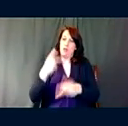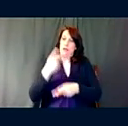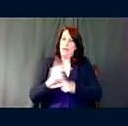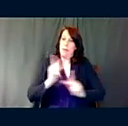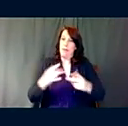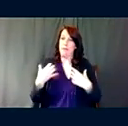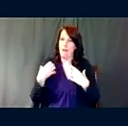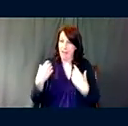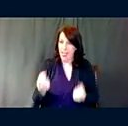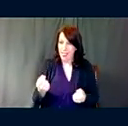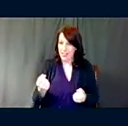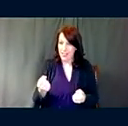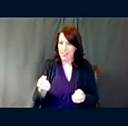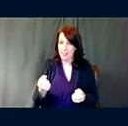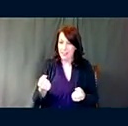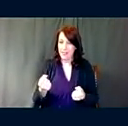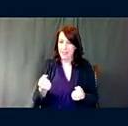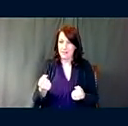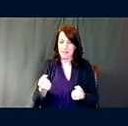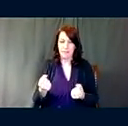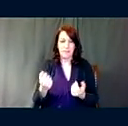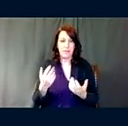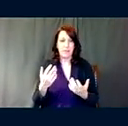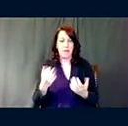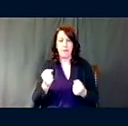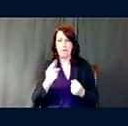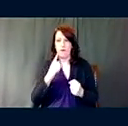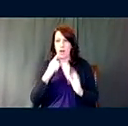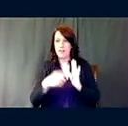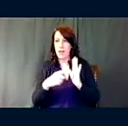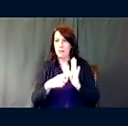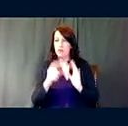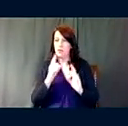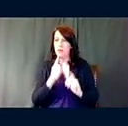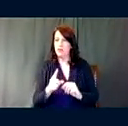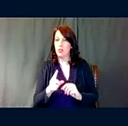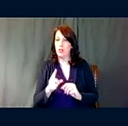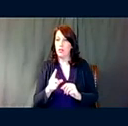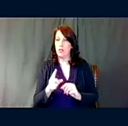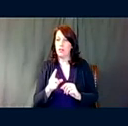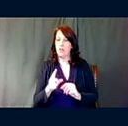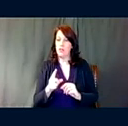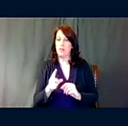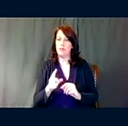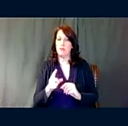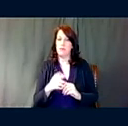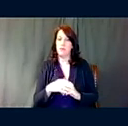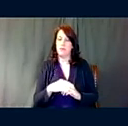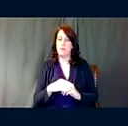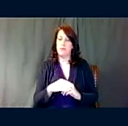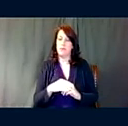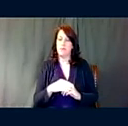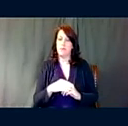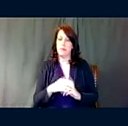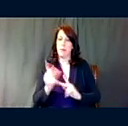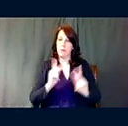FUNDAMENTAL ROLE IN KEEPING PEOPLE HEALTHY AND I'M SURE IS GOING TO PLAY A BIG ROLE FOR EXAMPLE IN ENSURING THAT OUR --